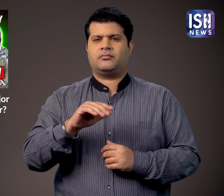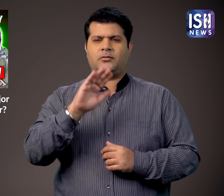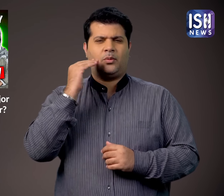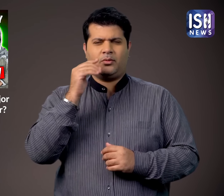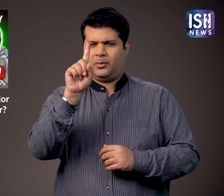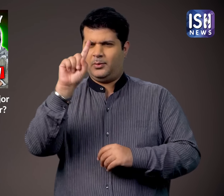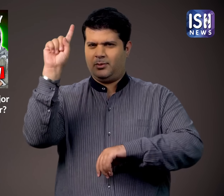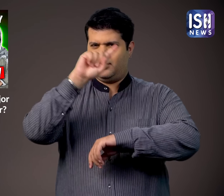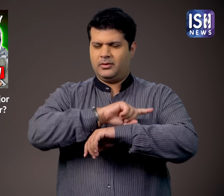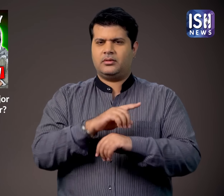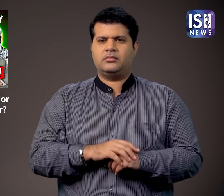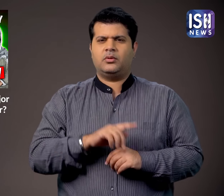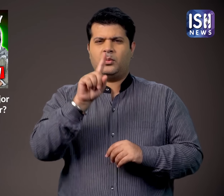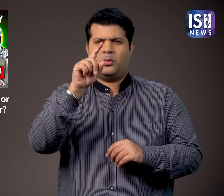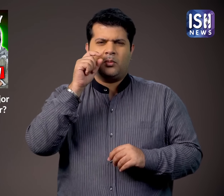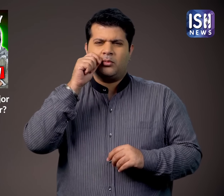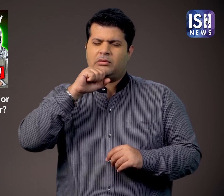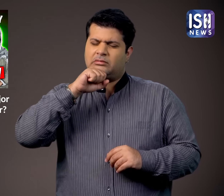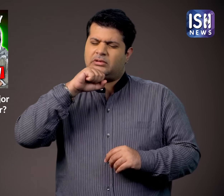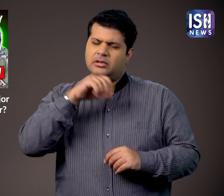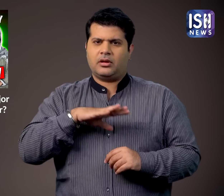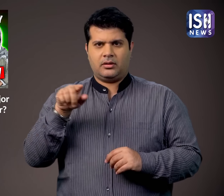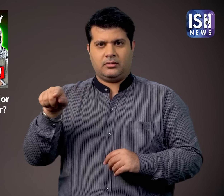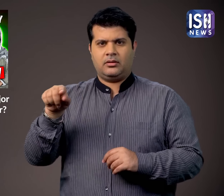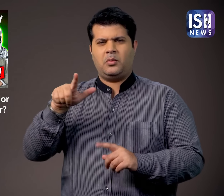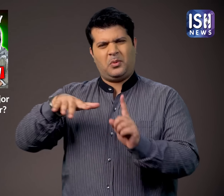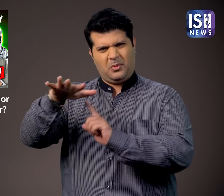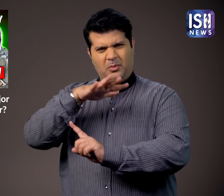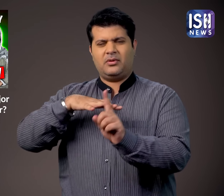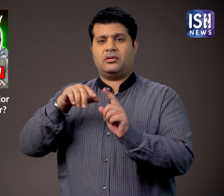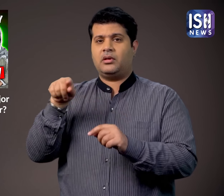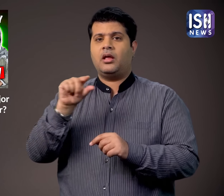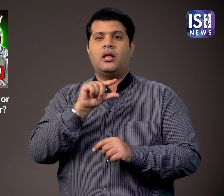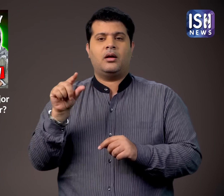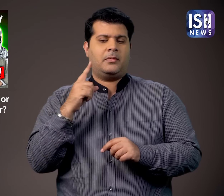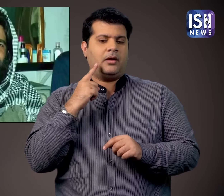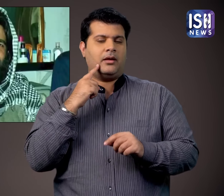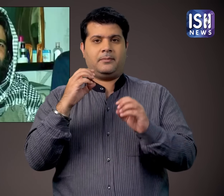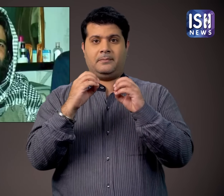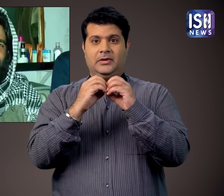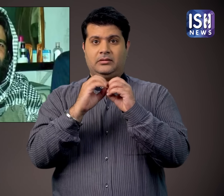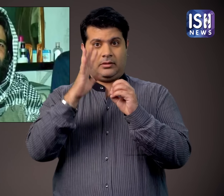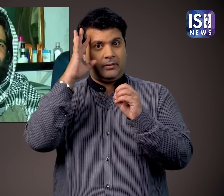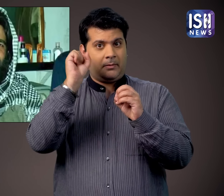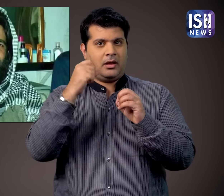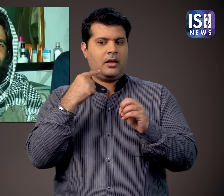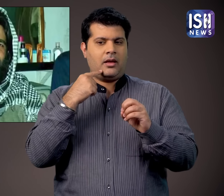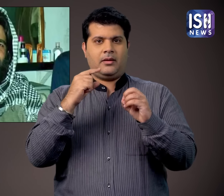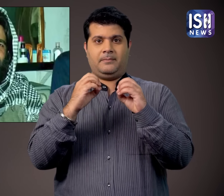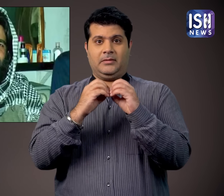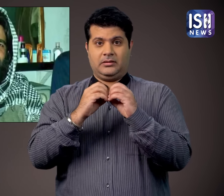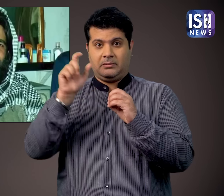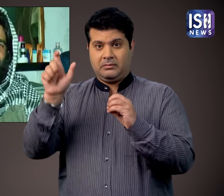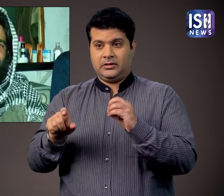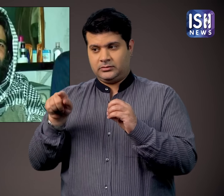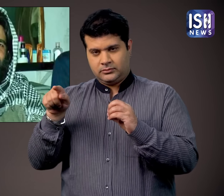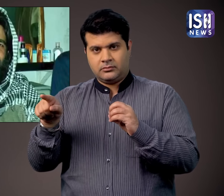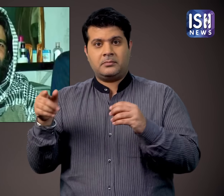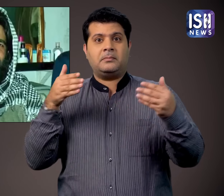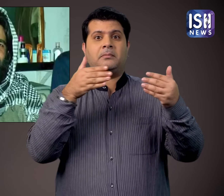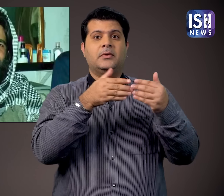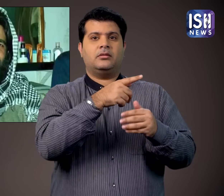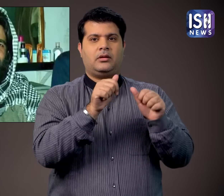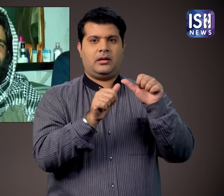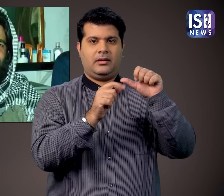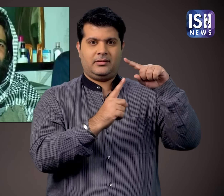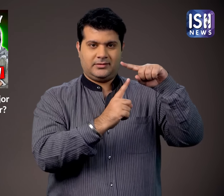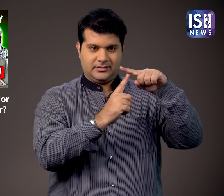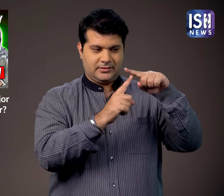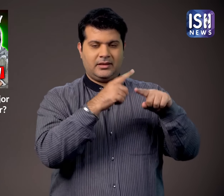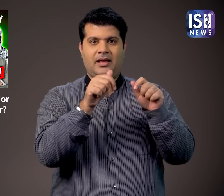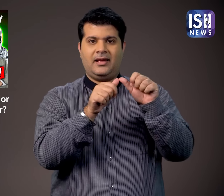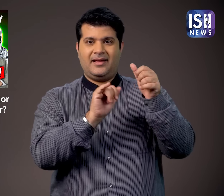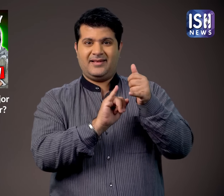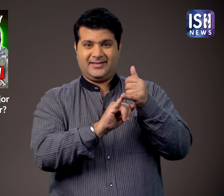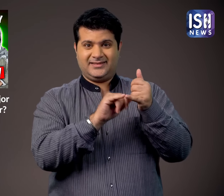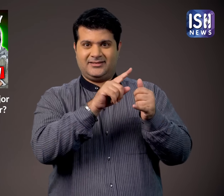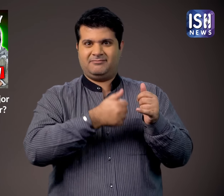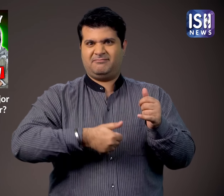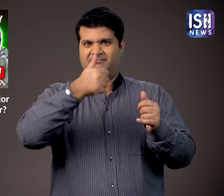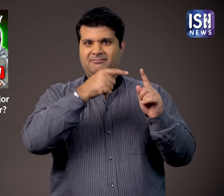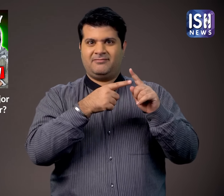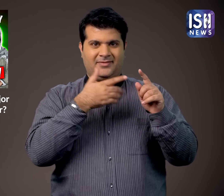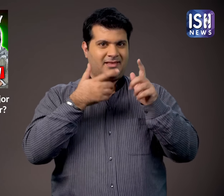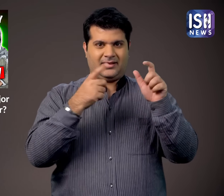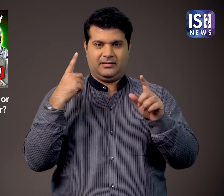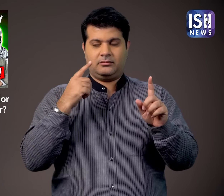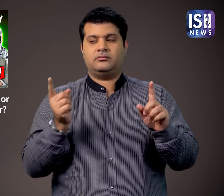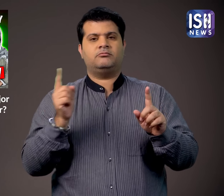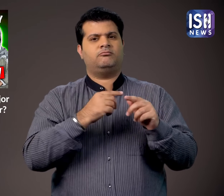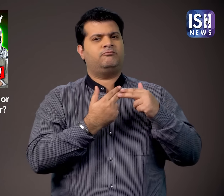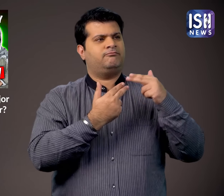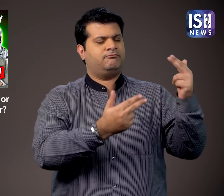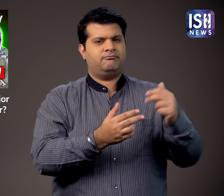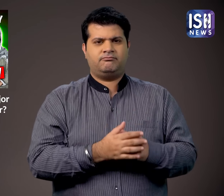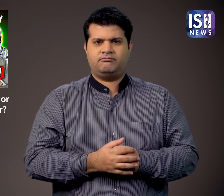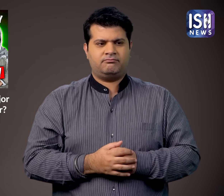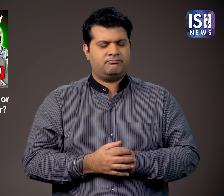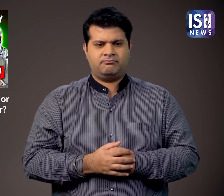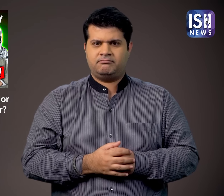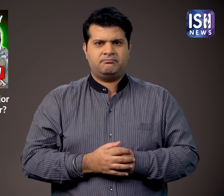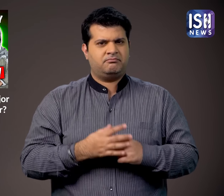One day, a young local man named Iftikhar Bhatt, remember the name Iftikhar Bhatt, met Torara and Sabzar and told them,